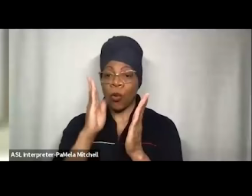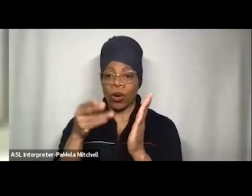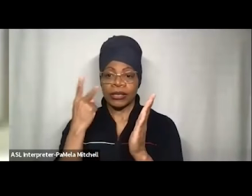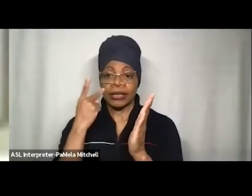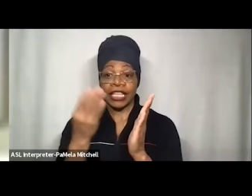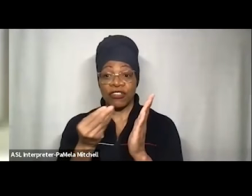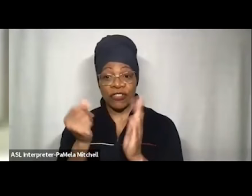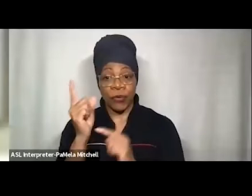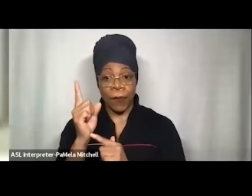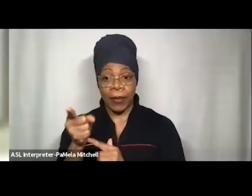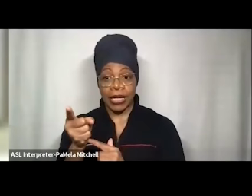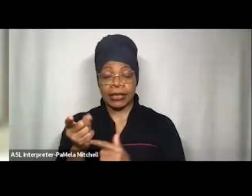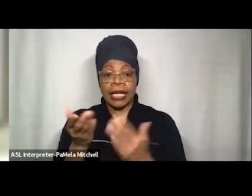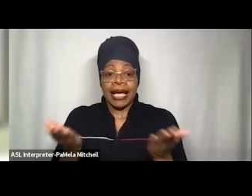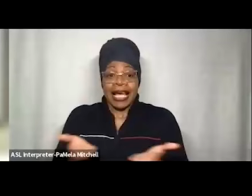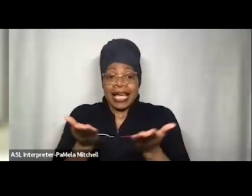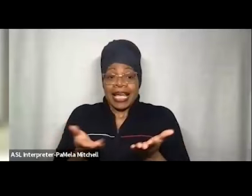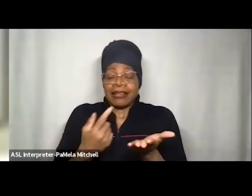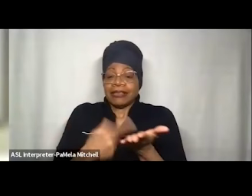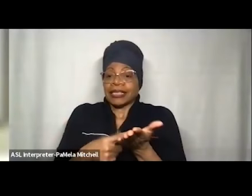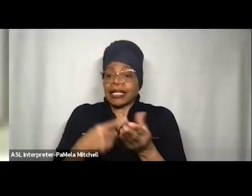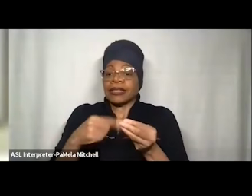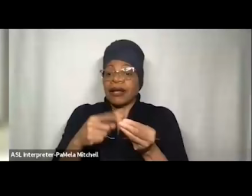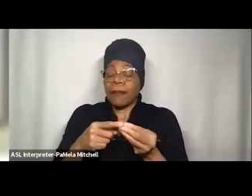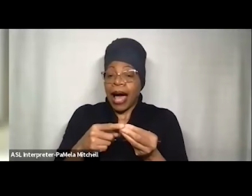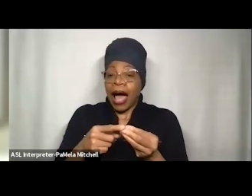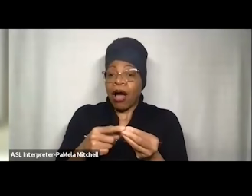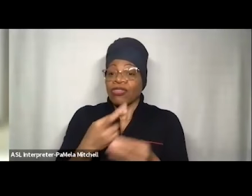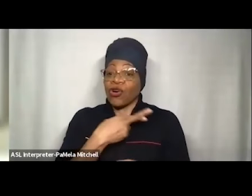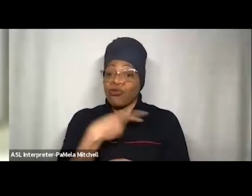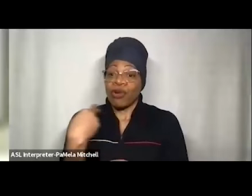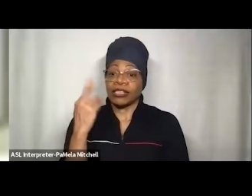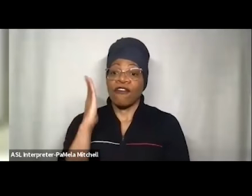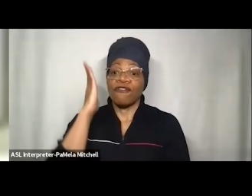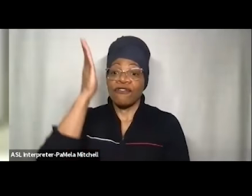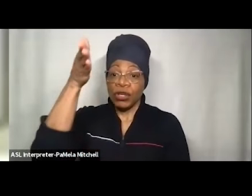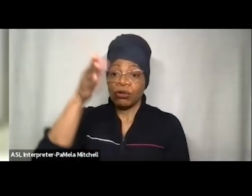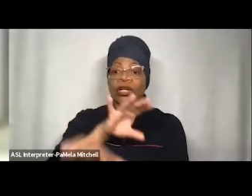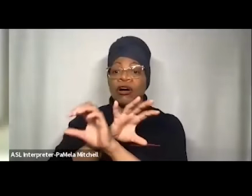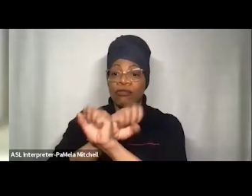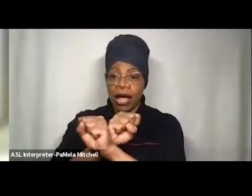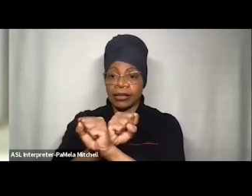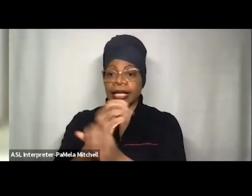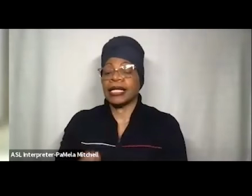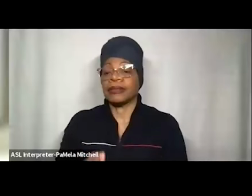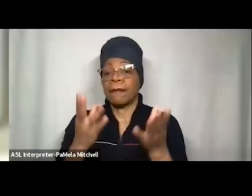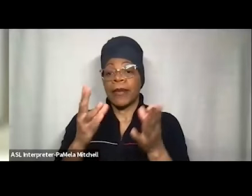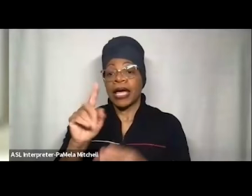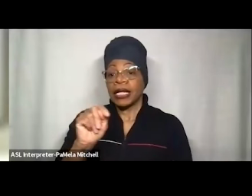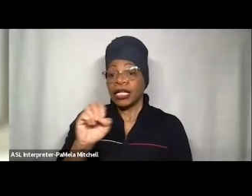Here we're talking about the risk for future arrest, and there are many instruments, we'll name a few